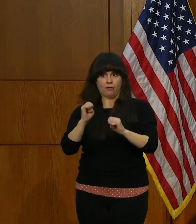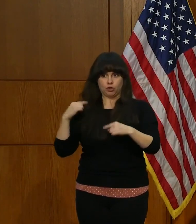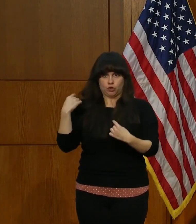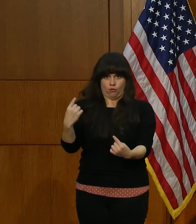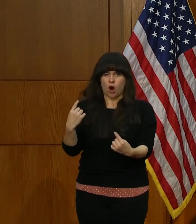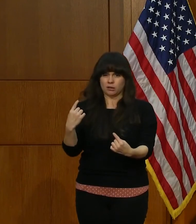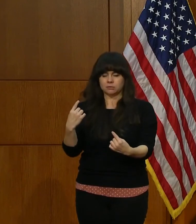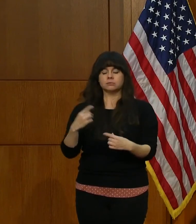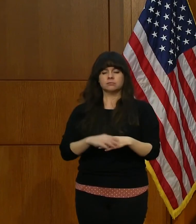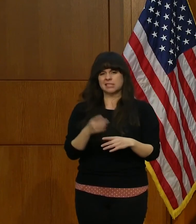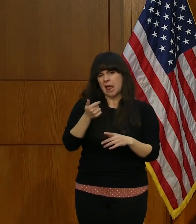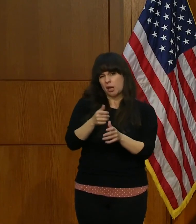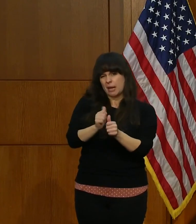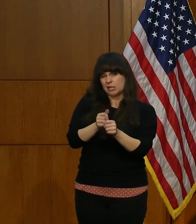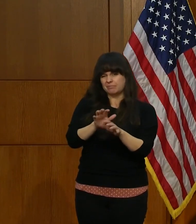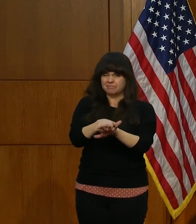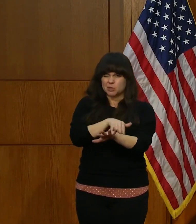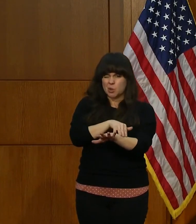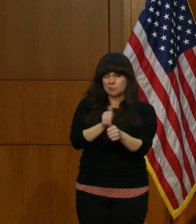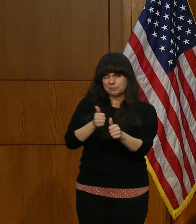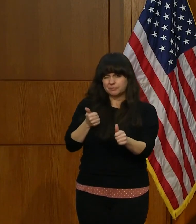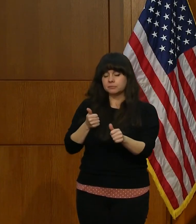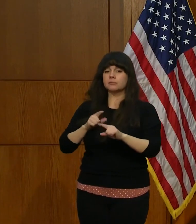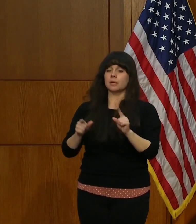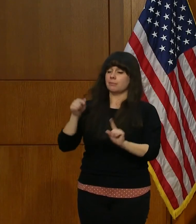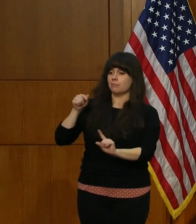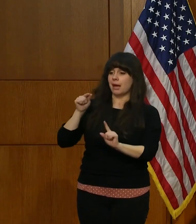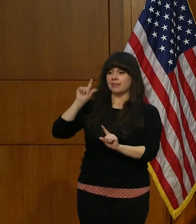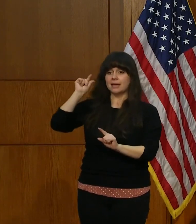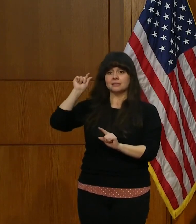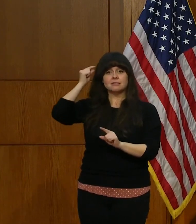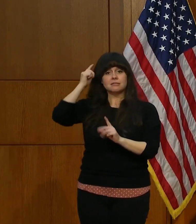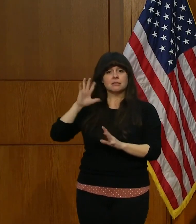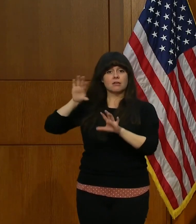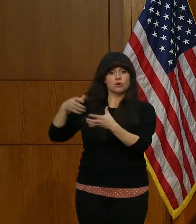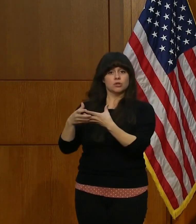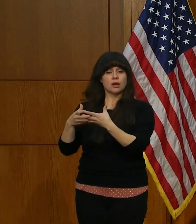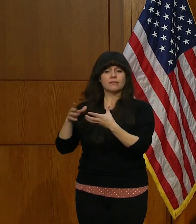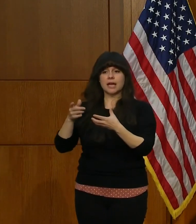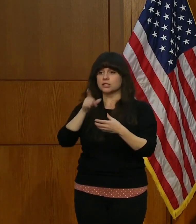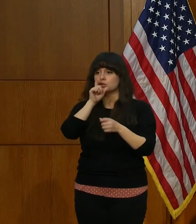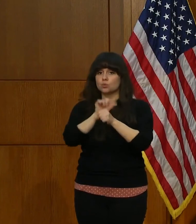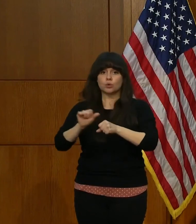DIGITAL SYSTEMS TO REFLECT OUR TRUE EFFORTS TO DATE. THIS